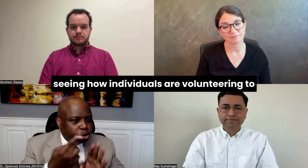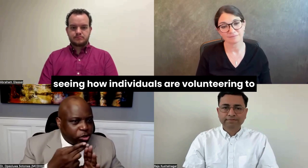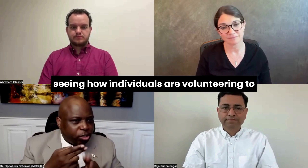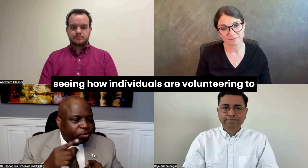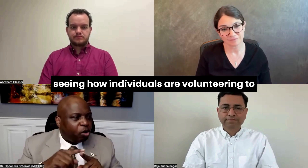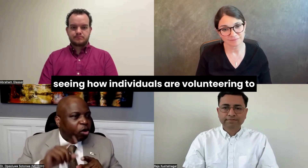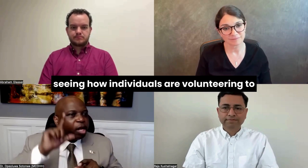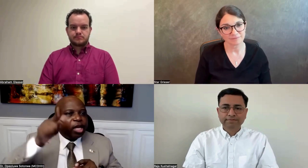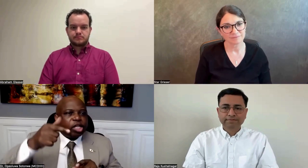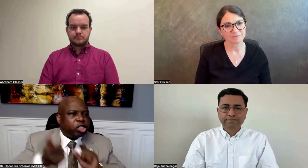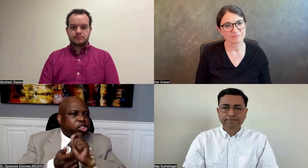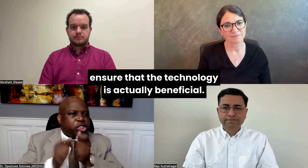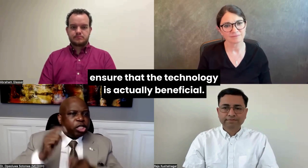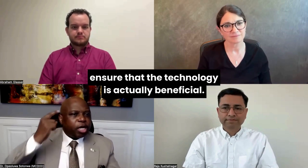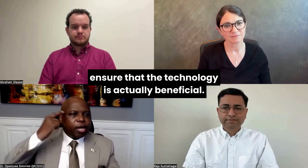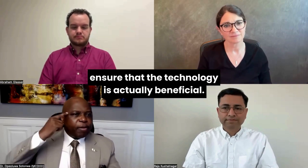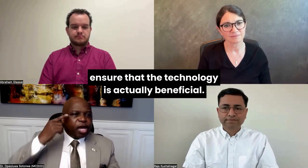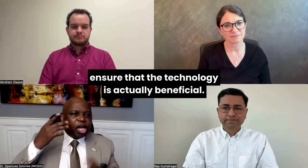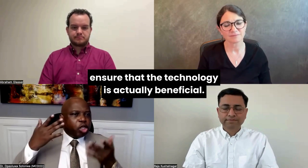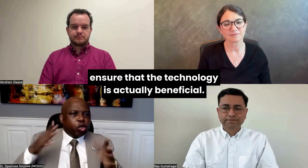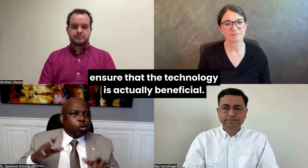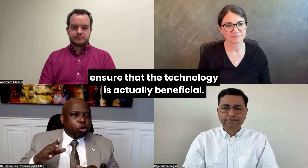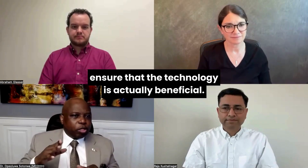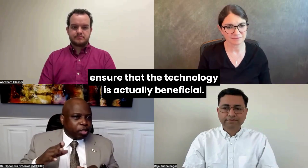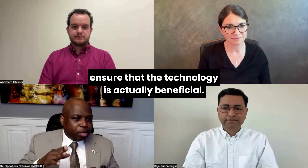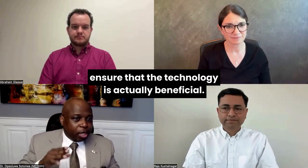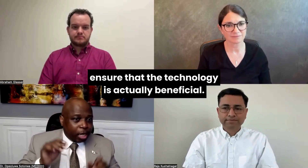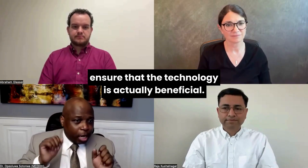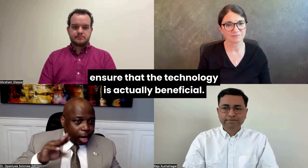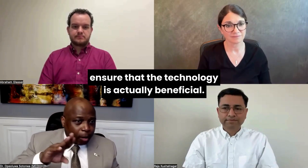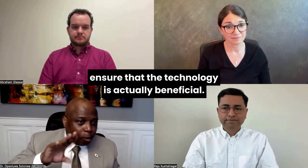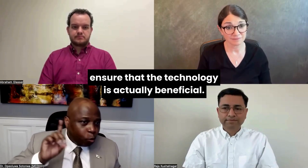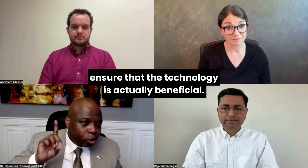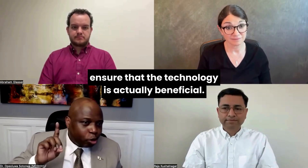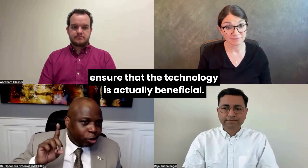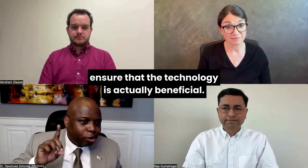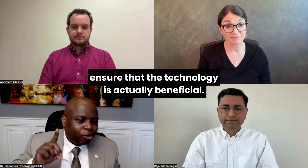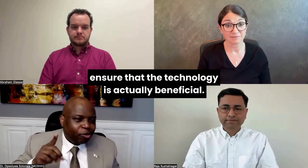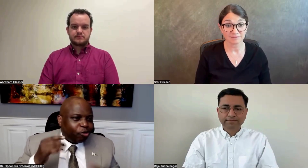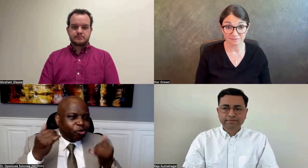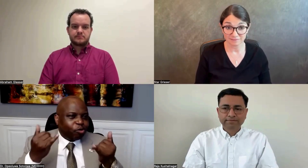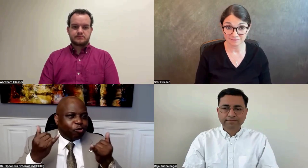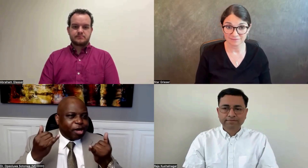ensure that the technology is actually beneficial. Right now,